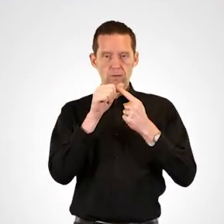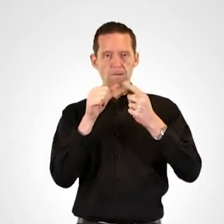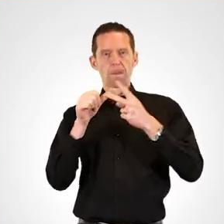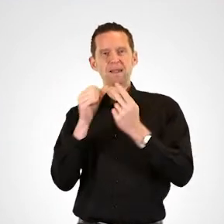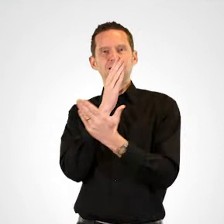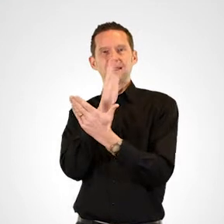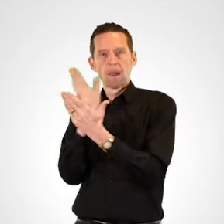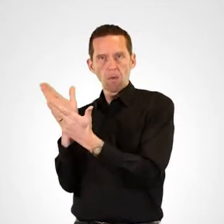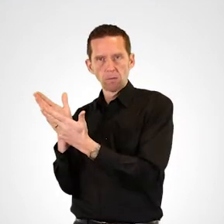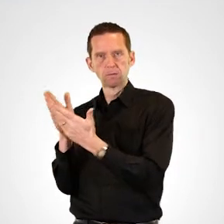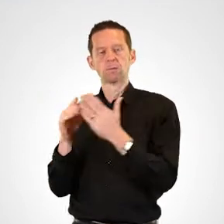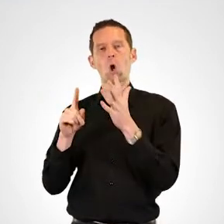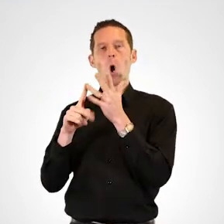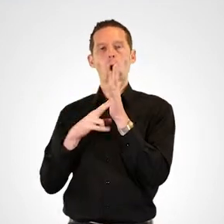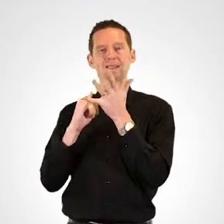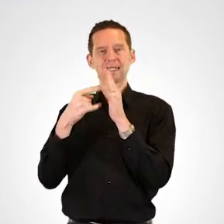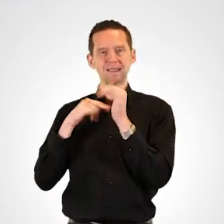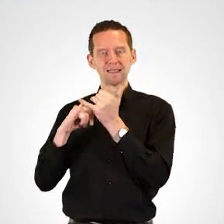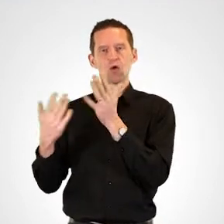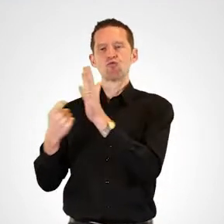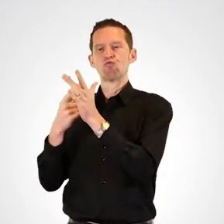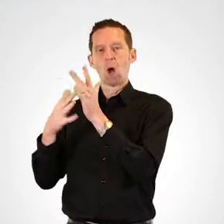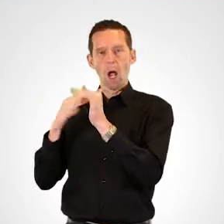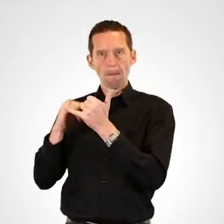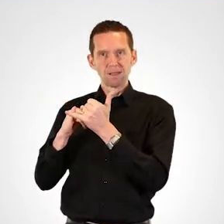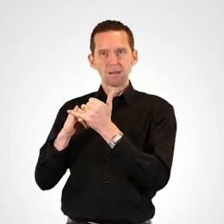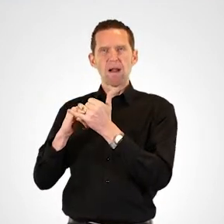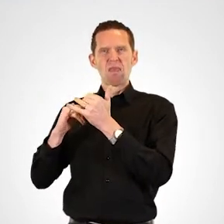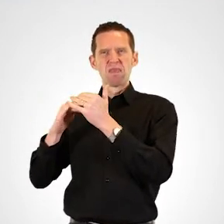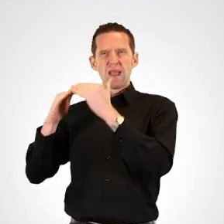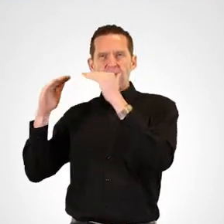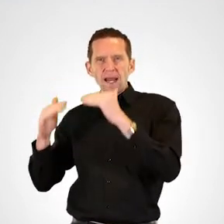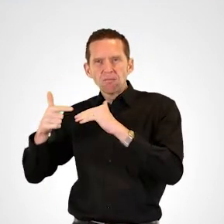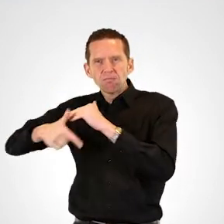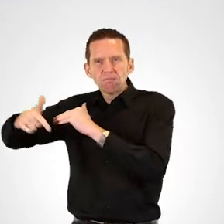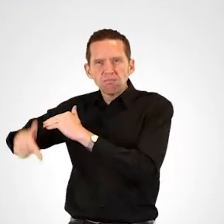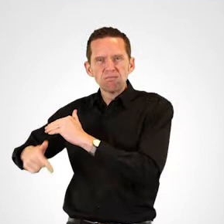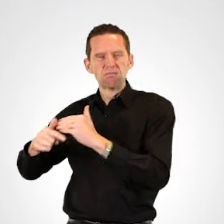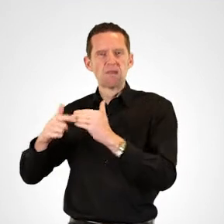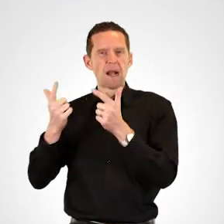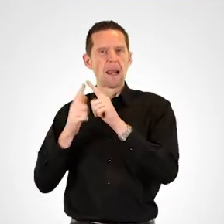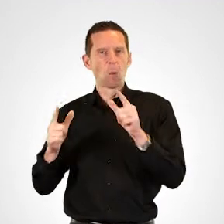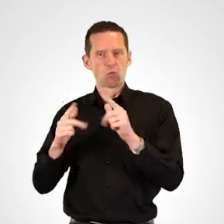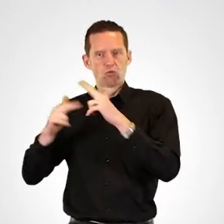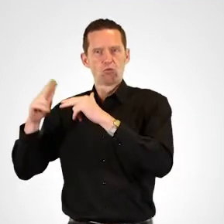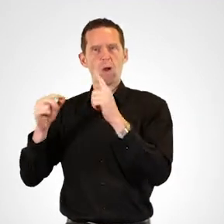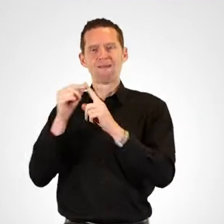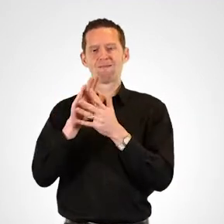then syllables, onsets and rimes, and then finally down to the more fine-grained pieces of language, the phoneme level.